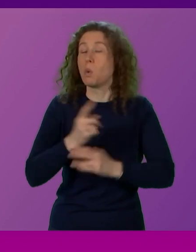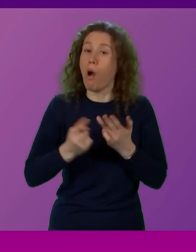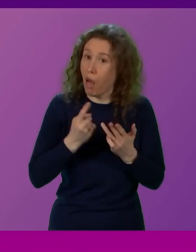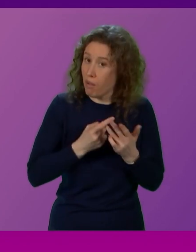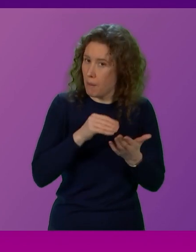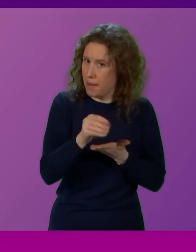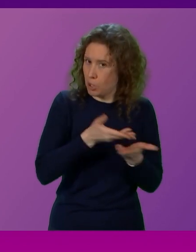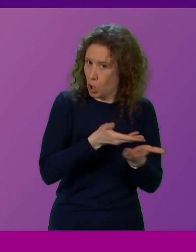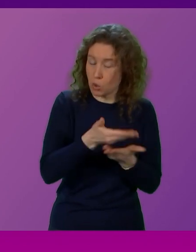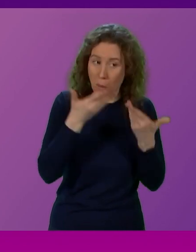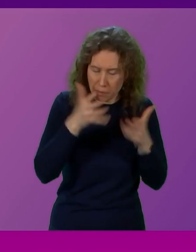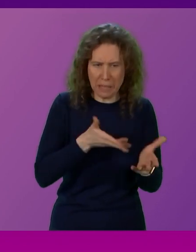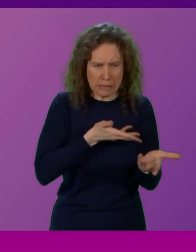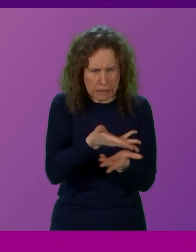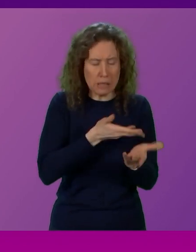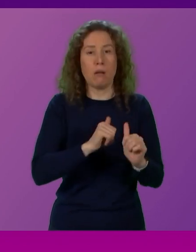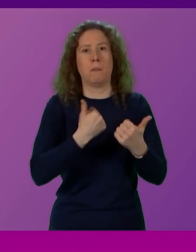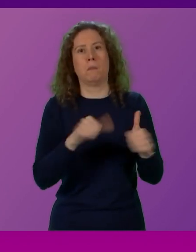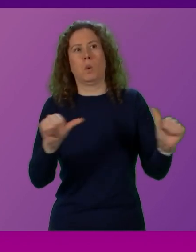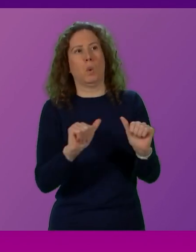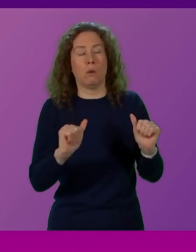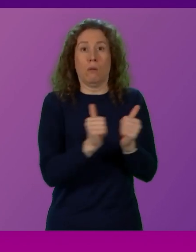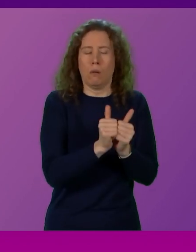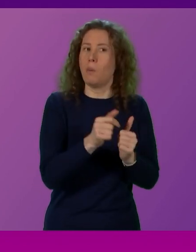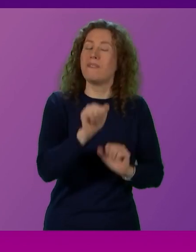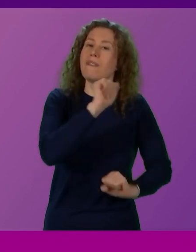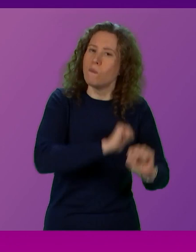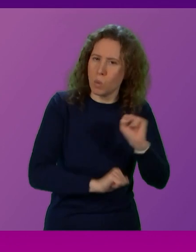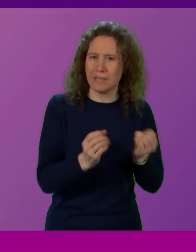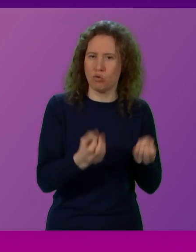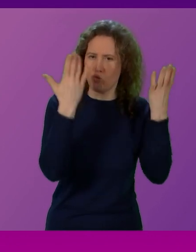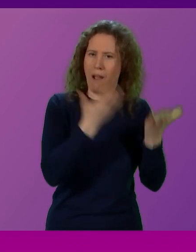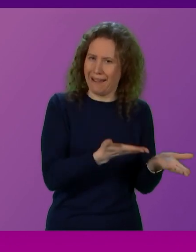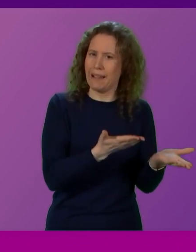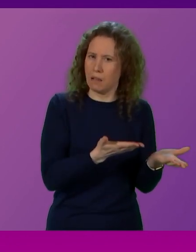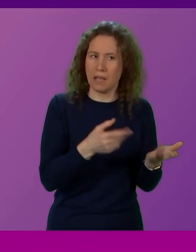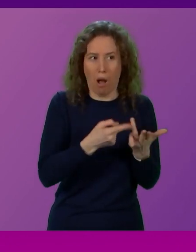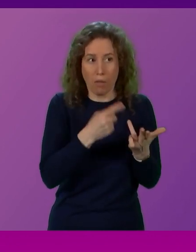through which we have managed to reach resolutions that have avoided industrial action in other public services.